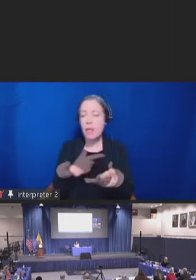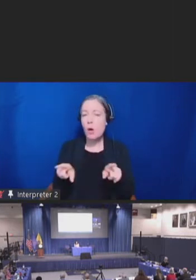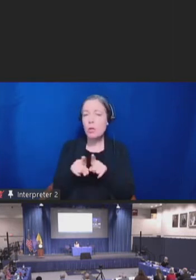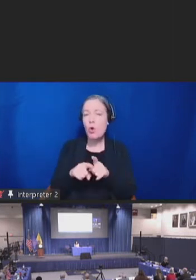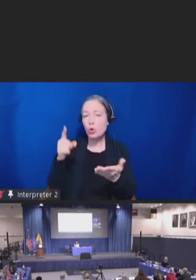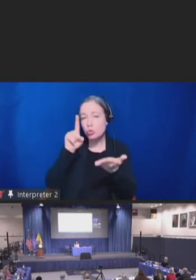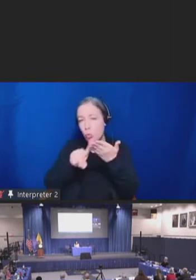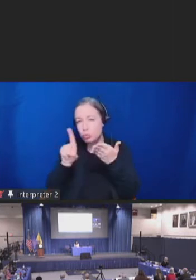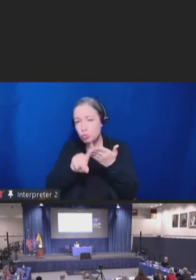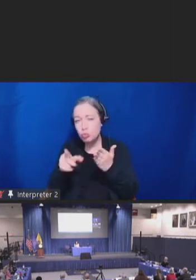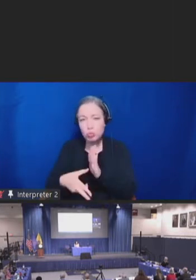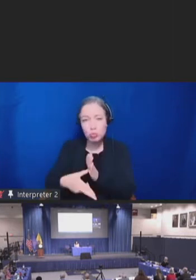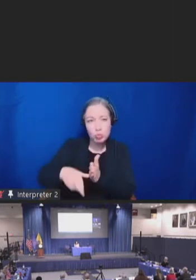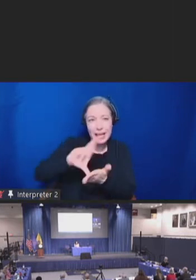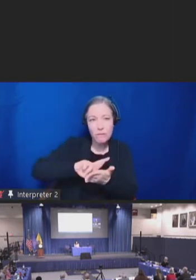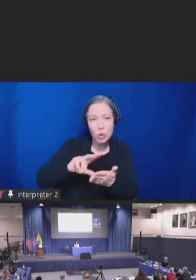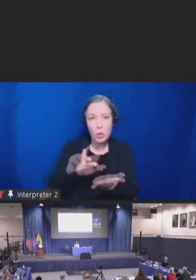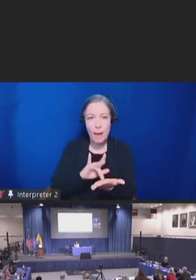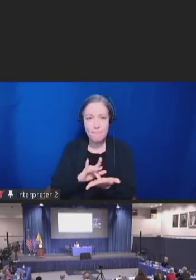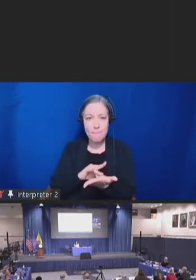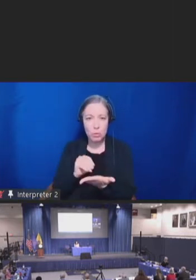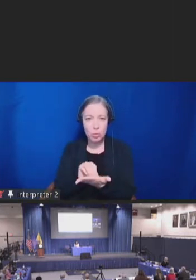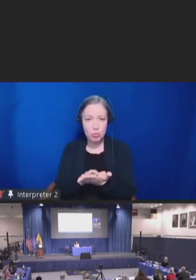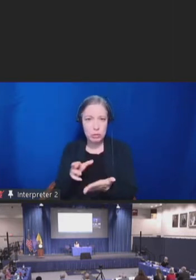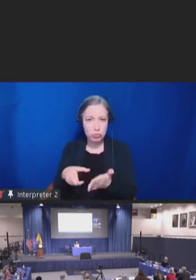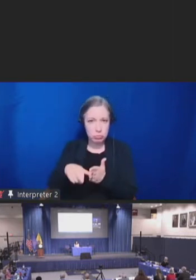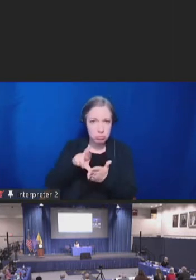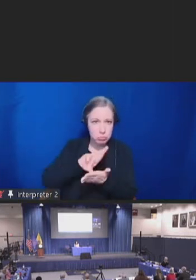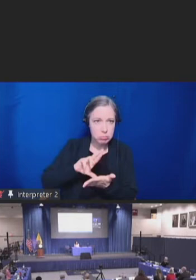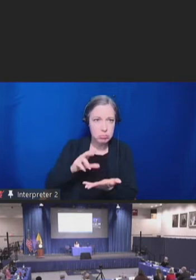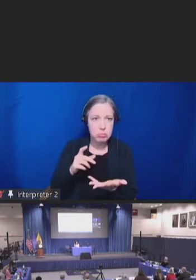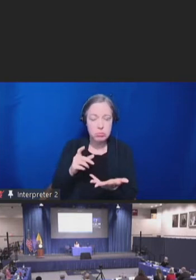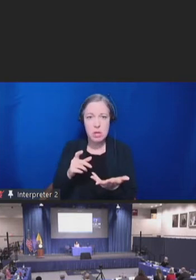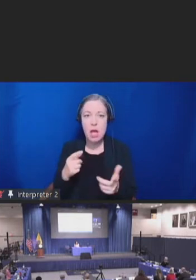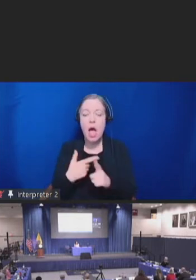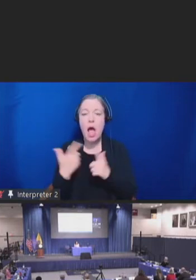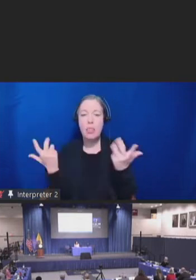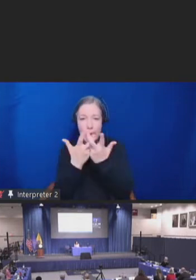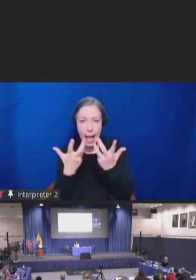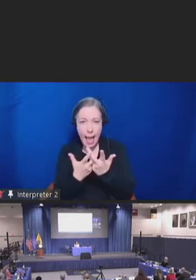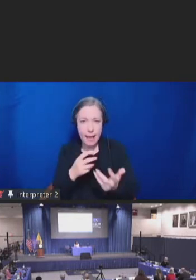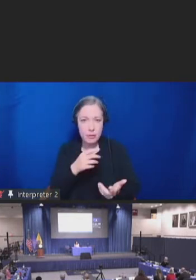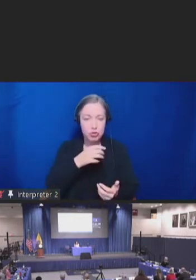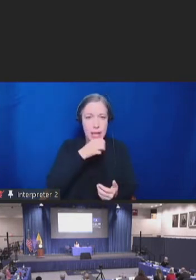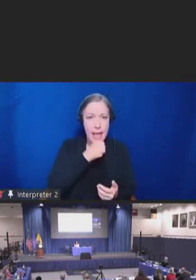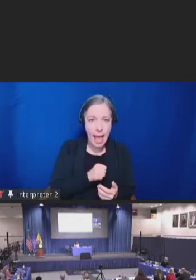And then cases and controls were matched on age, sex, and presence of chronic condition. Next slide.